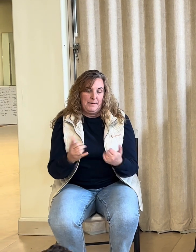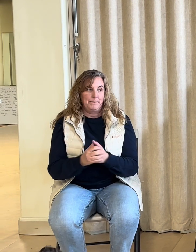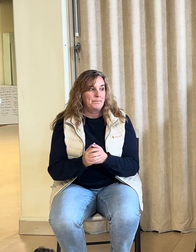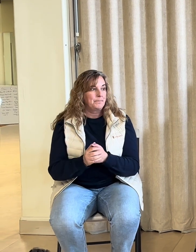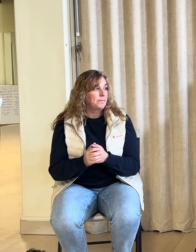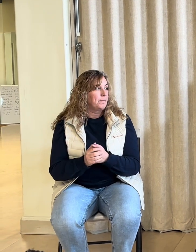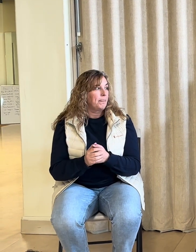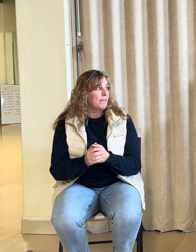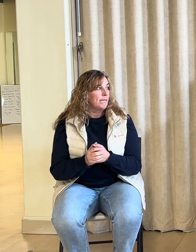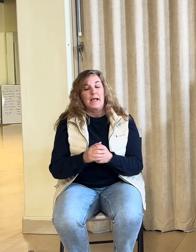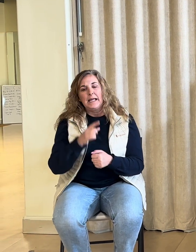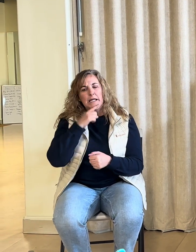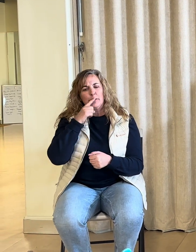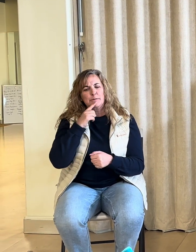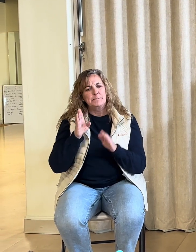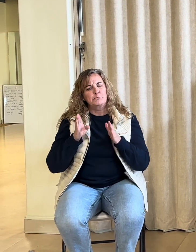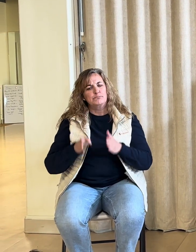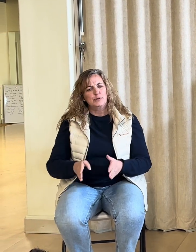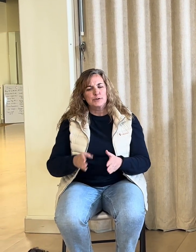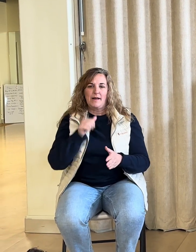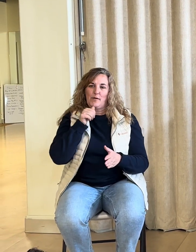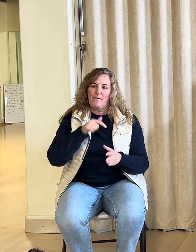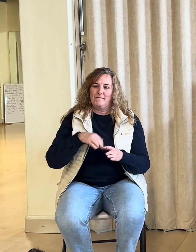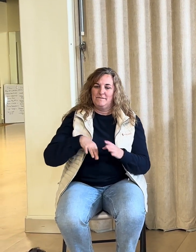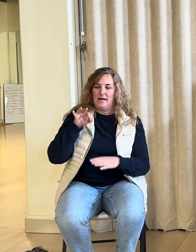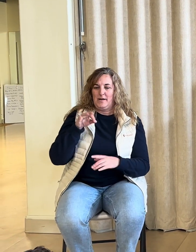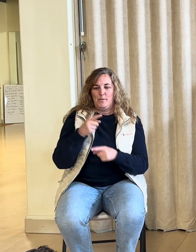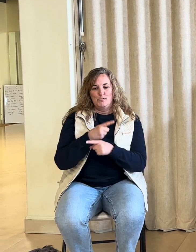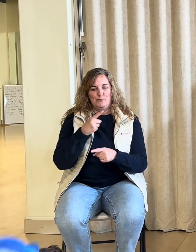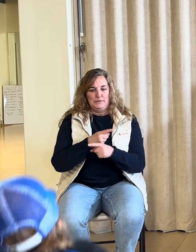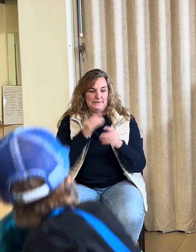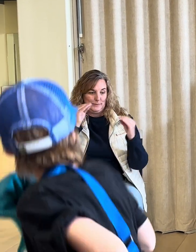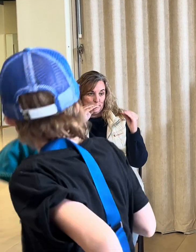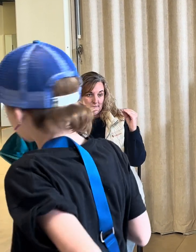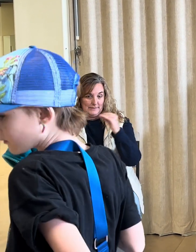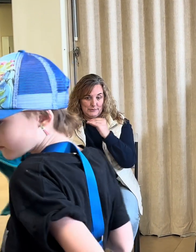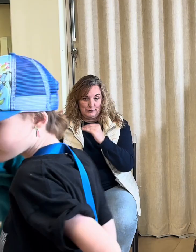as a hearing person, I personally don't find it appropriate for me to teach sign language, so